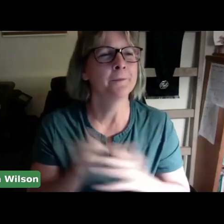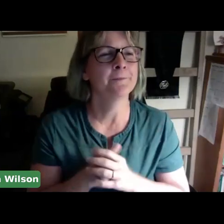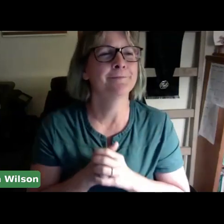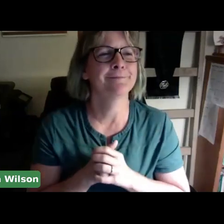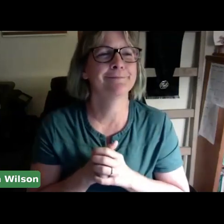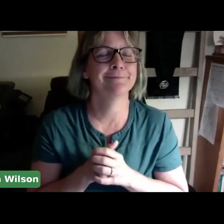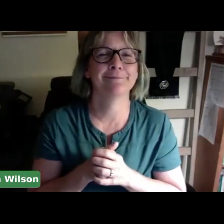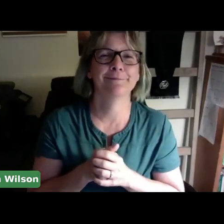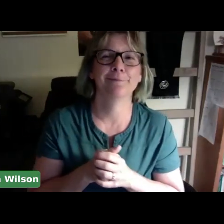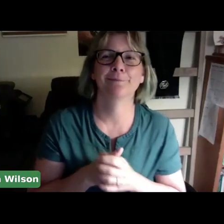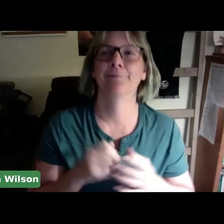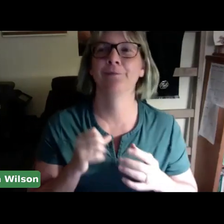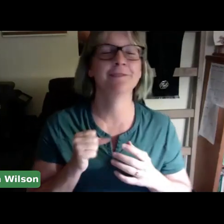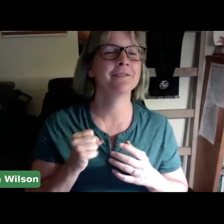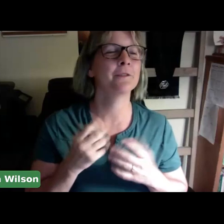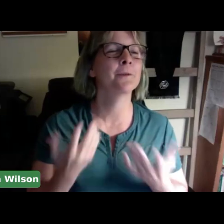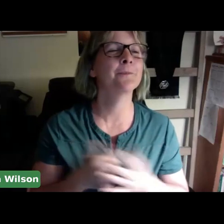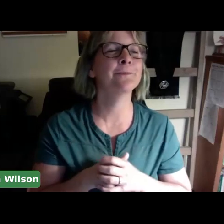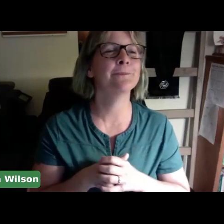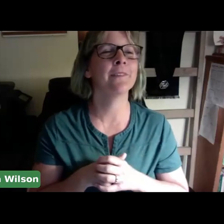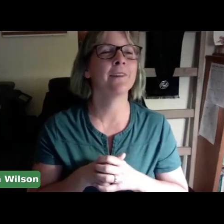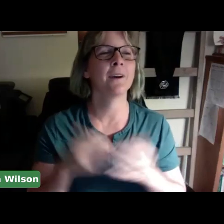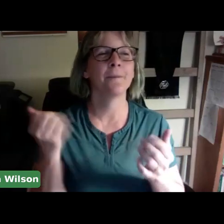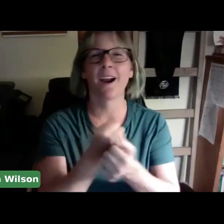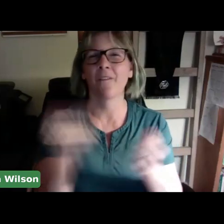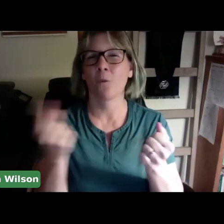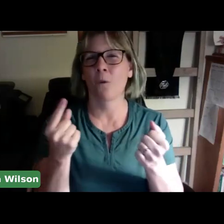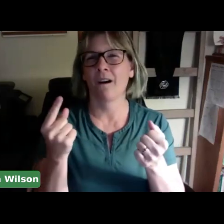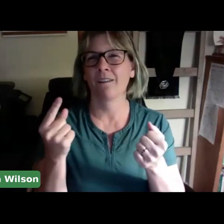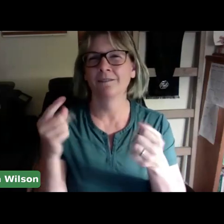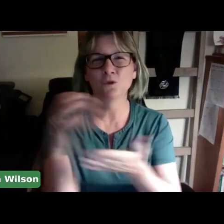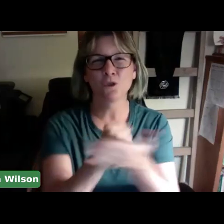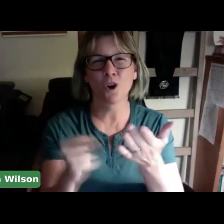outdoors and empower people to do so.